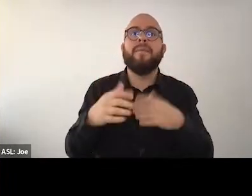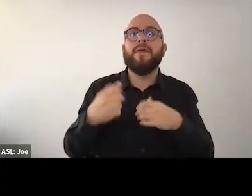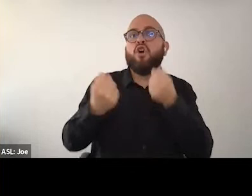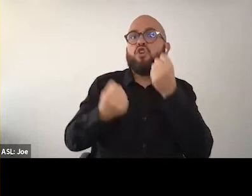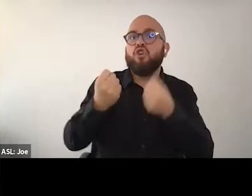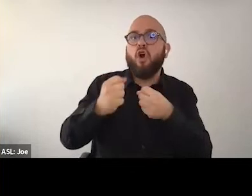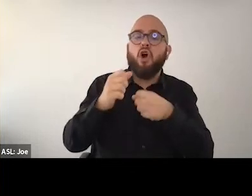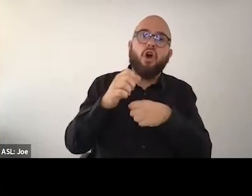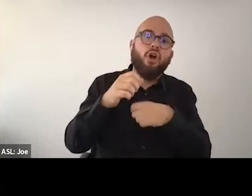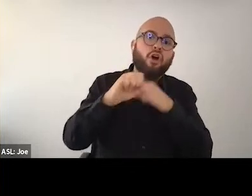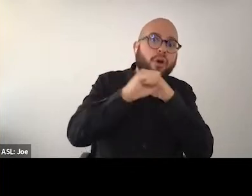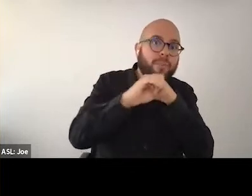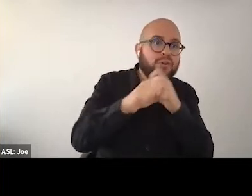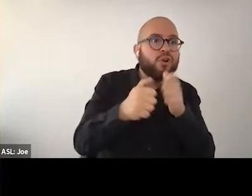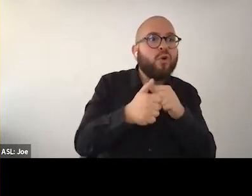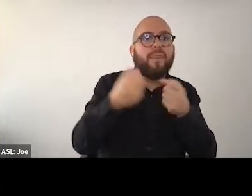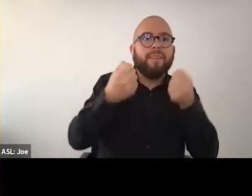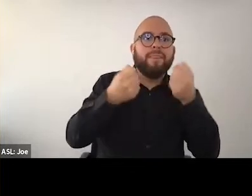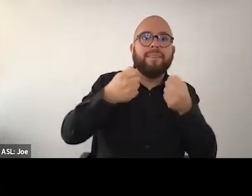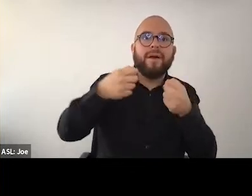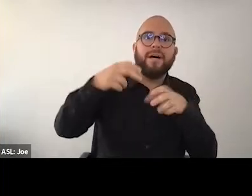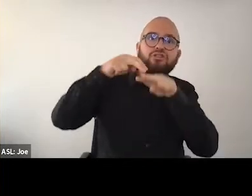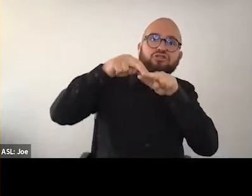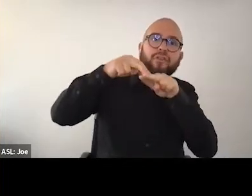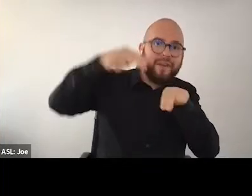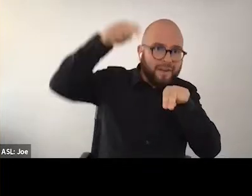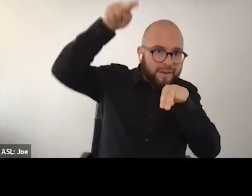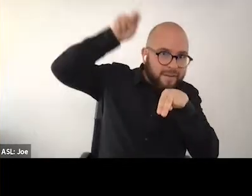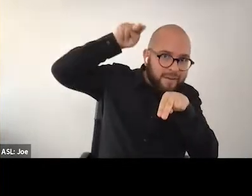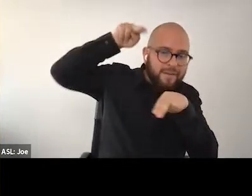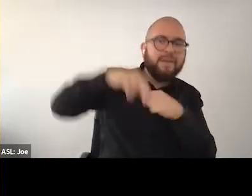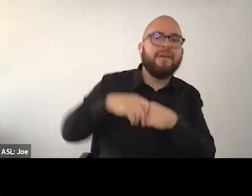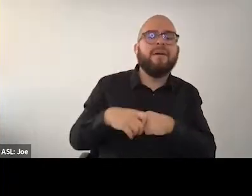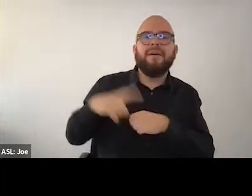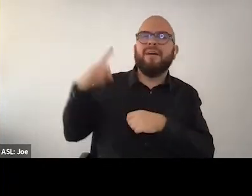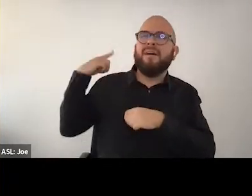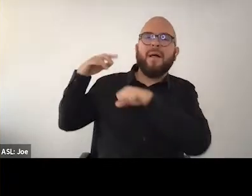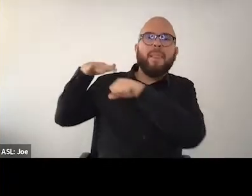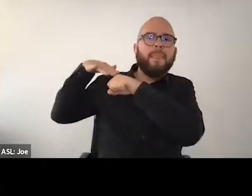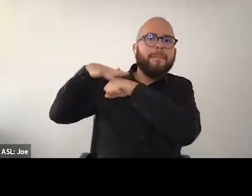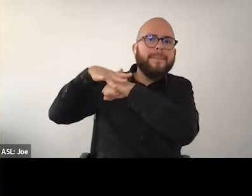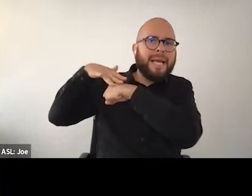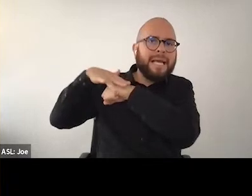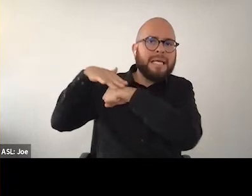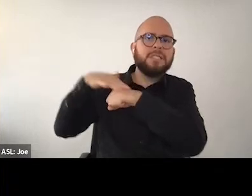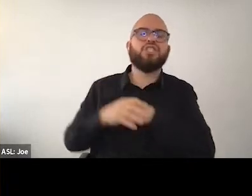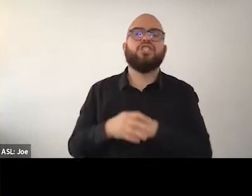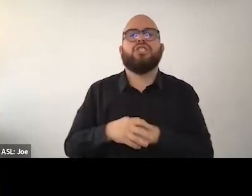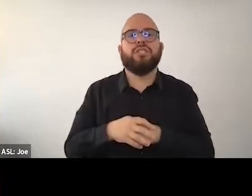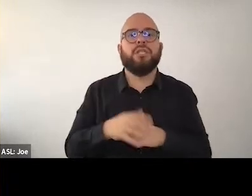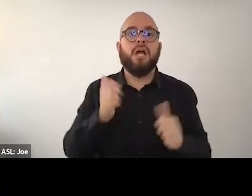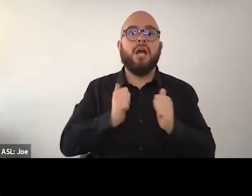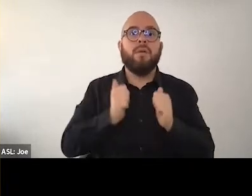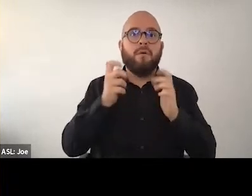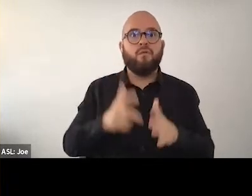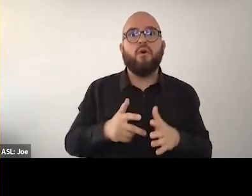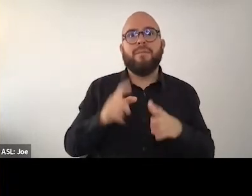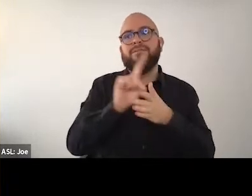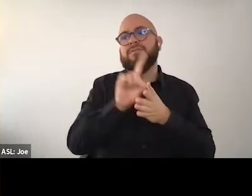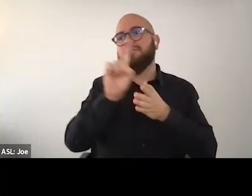a Green Screen or CGI image of a beach, and performers getting out of the car wearing surf gear.